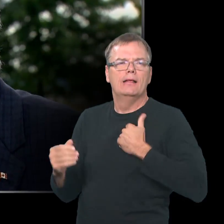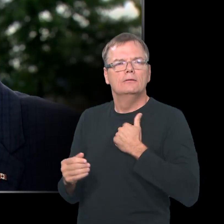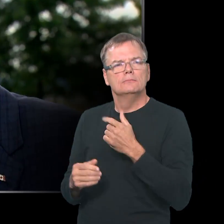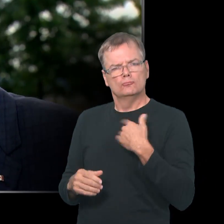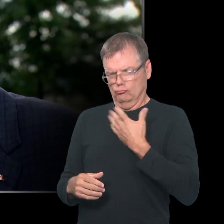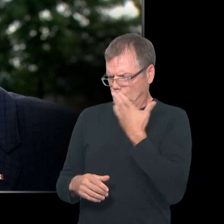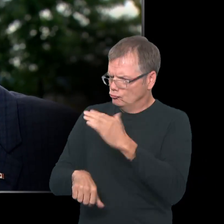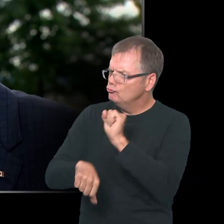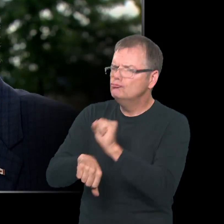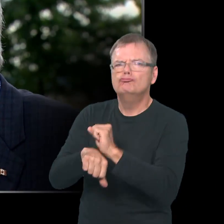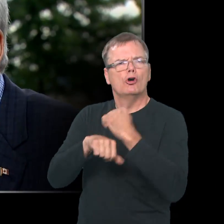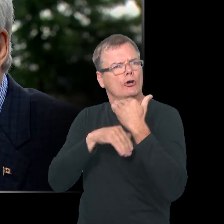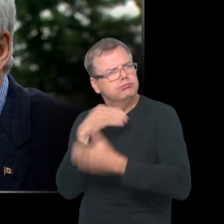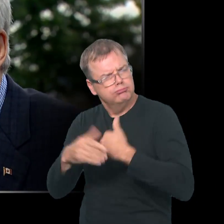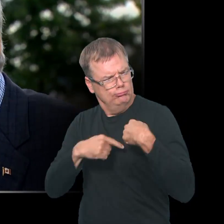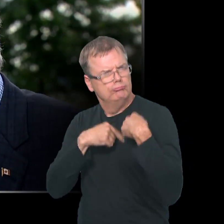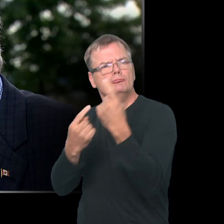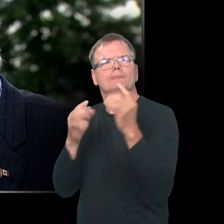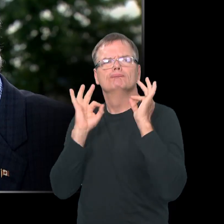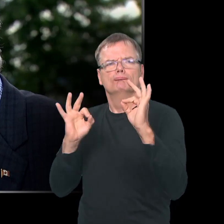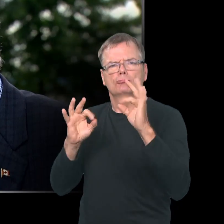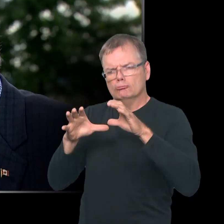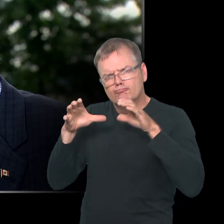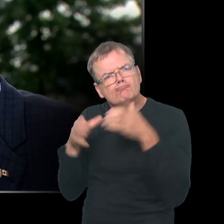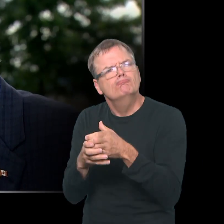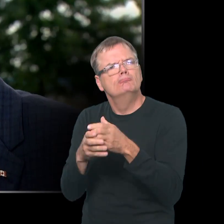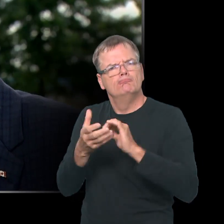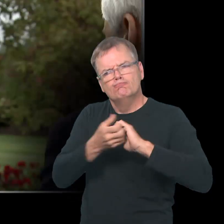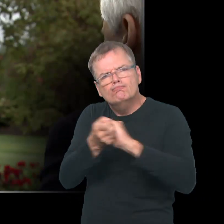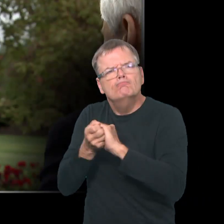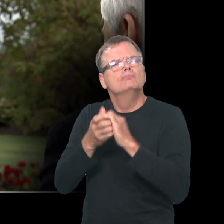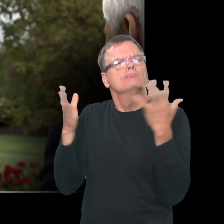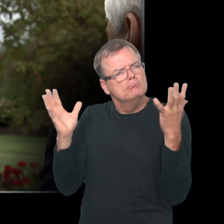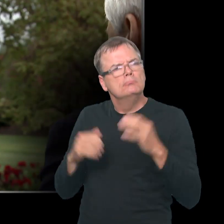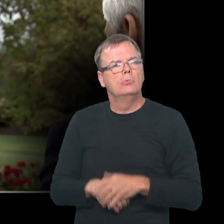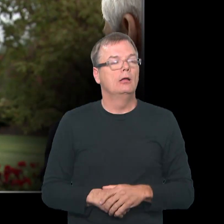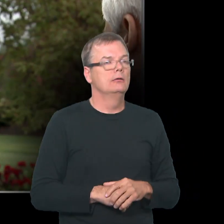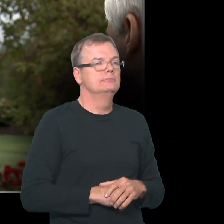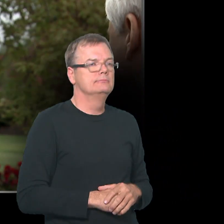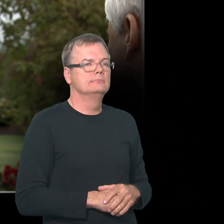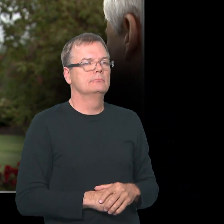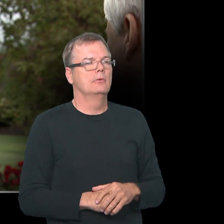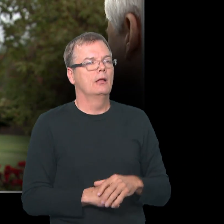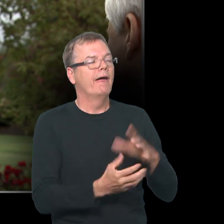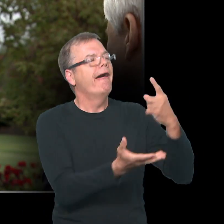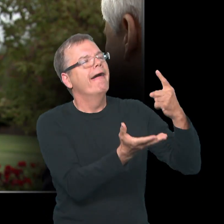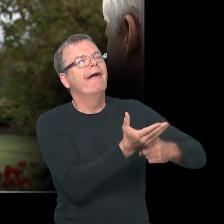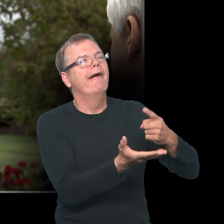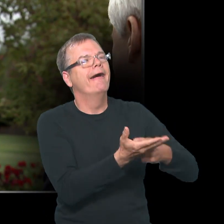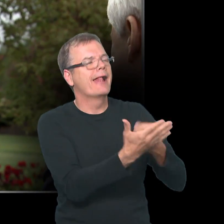I love my country. I think I've done as good a job as I can do and I lead a great team of people.